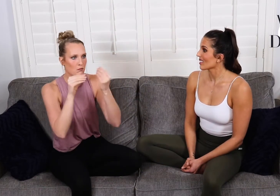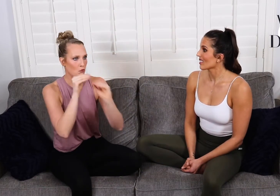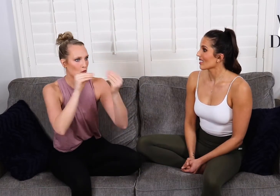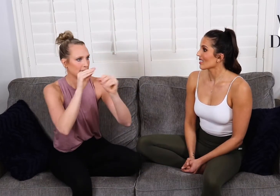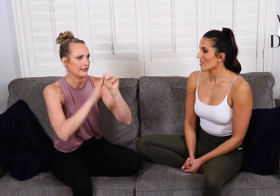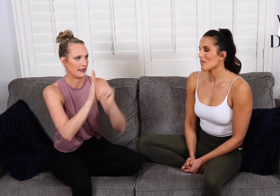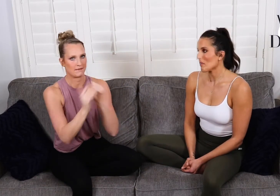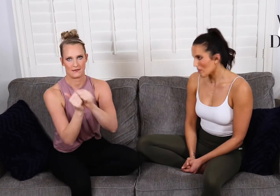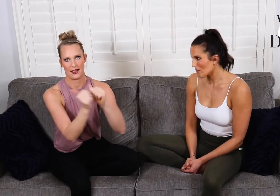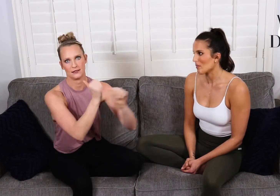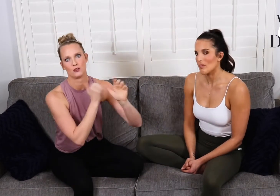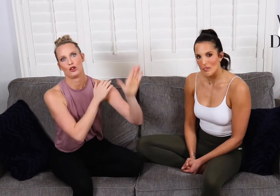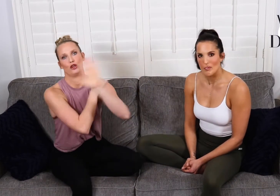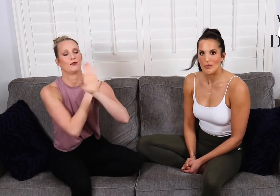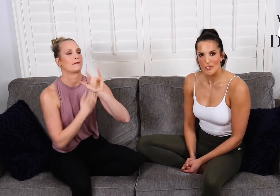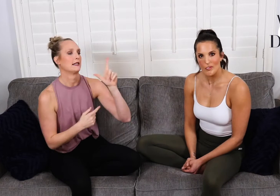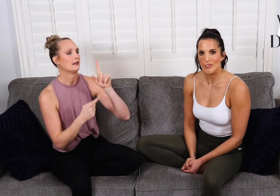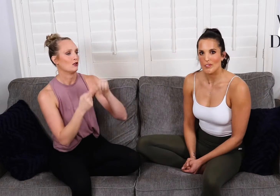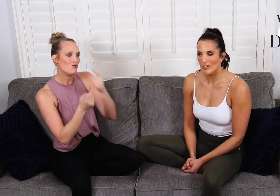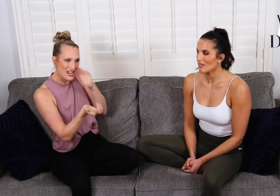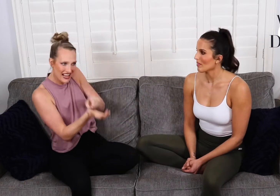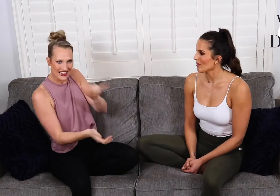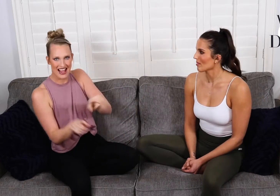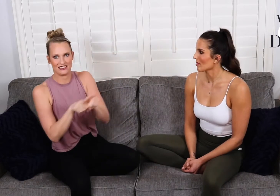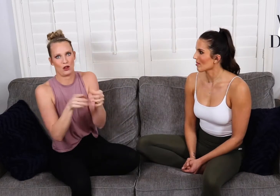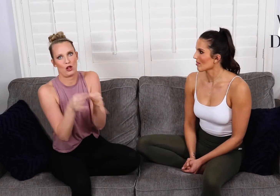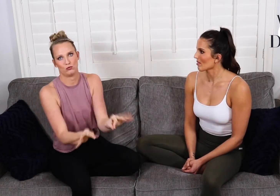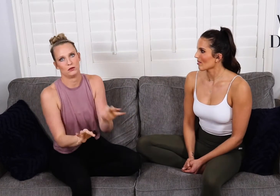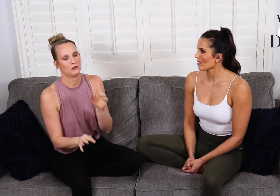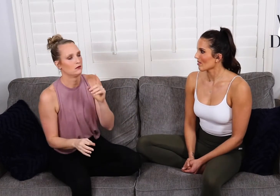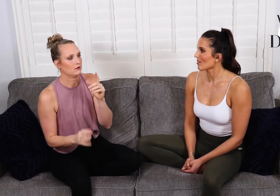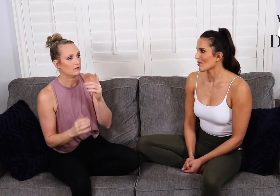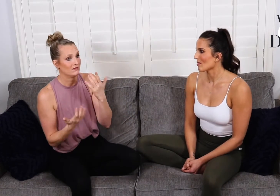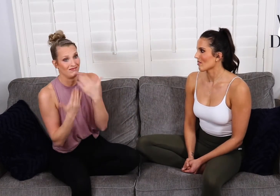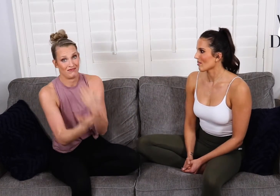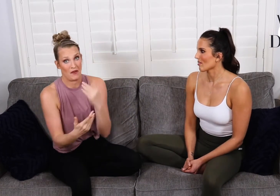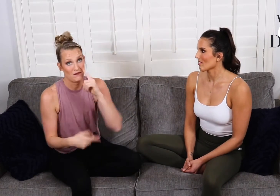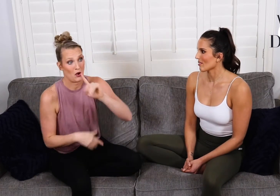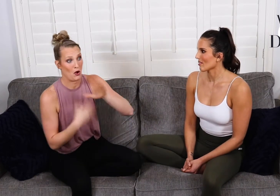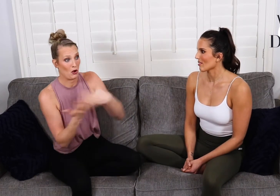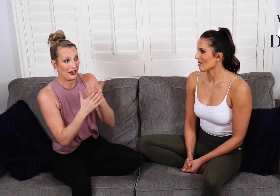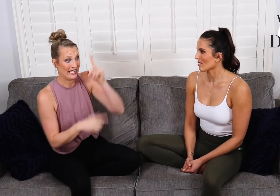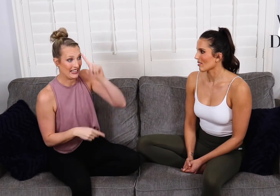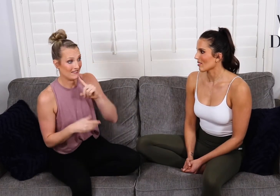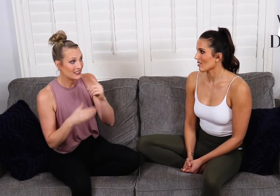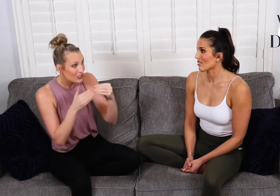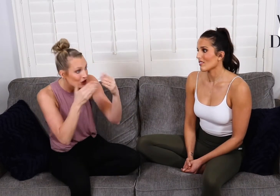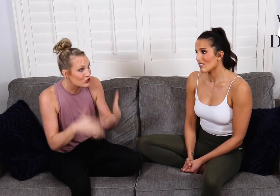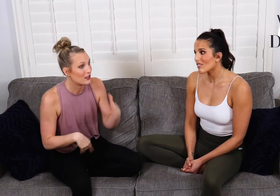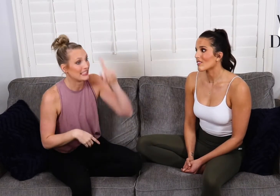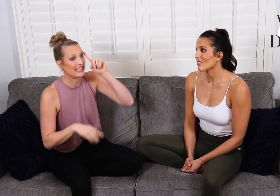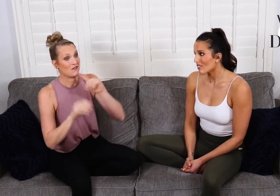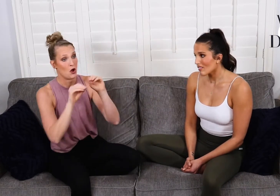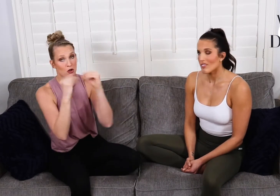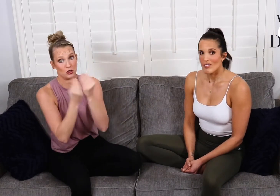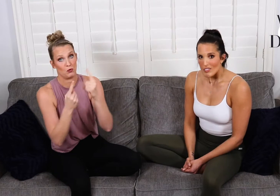and more states that are passing that bill to recognize it as a language and I'm so thankful for all the Deaf leaders and Deaf organizations